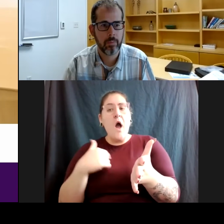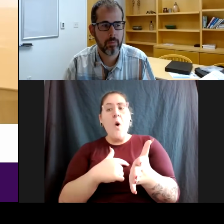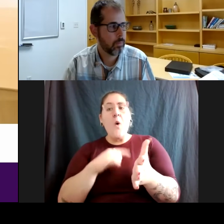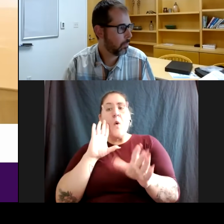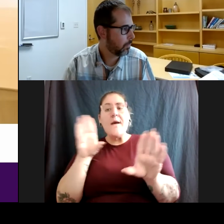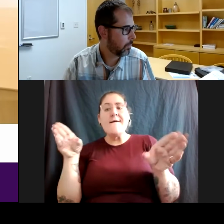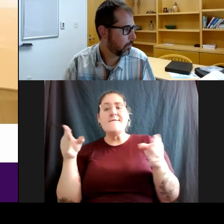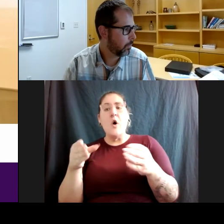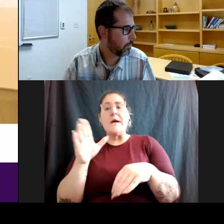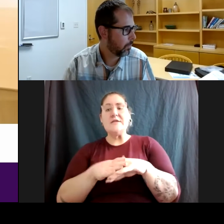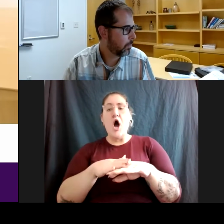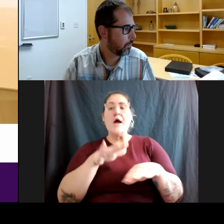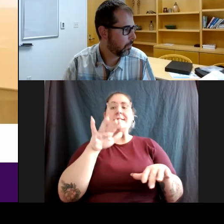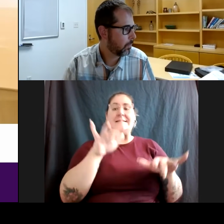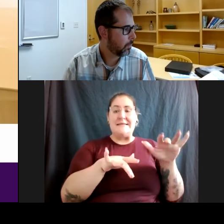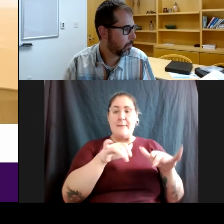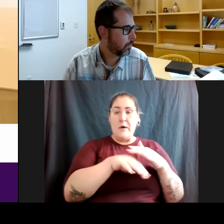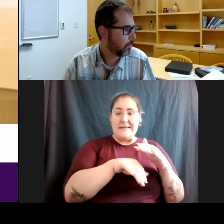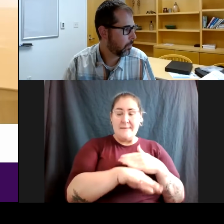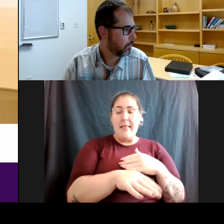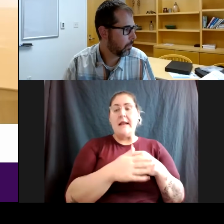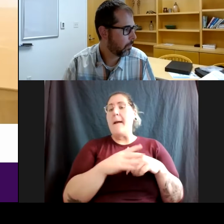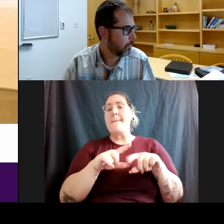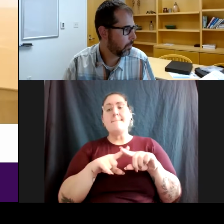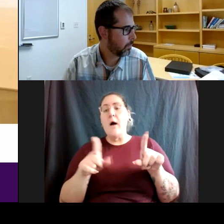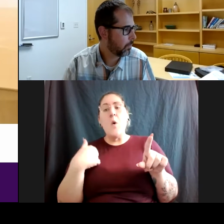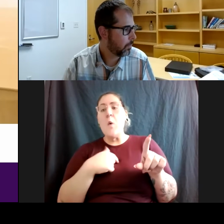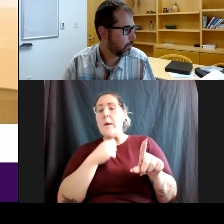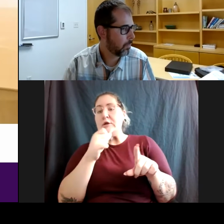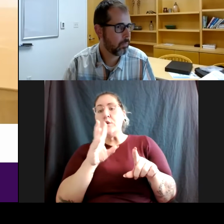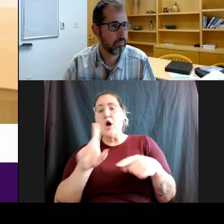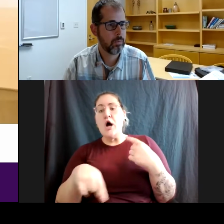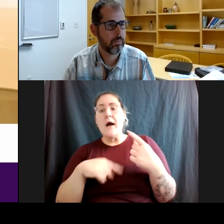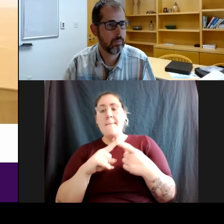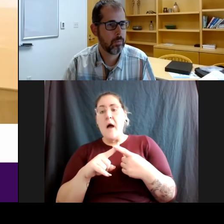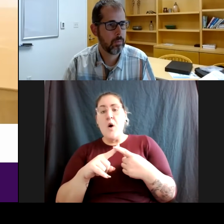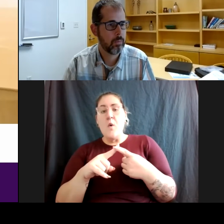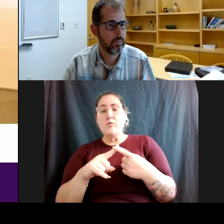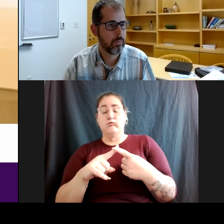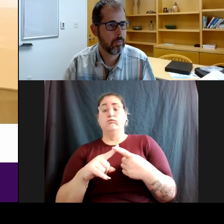reader, as we should. But we do not talk enough about, do we have a large enough to touch